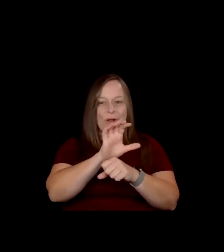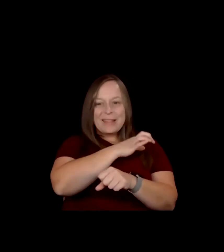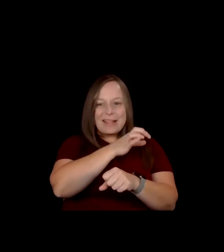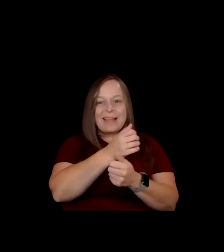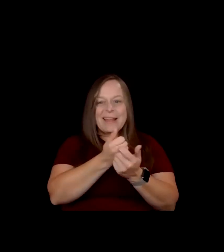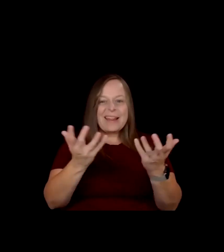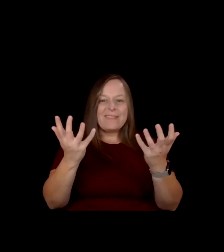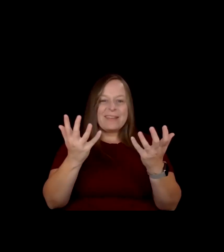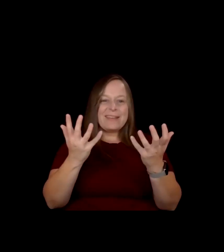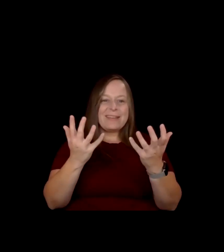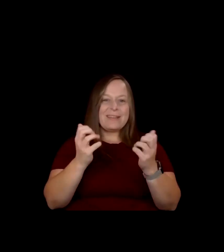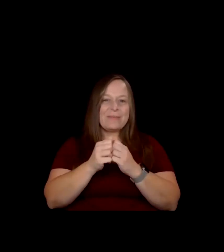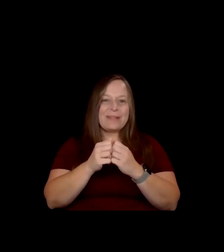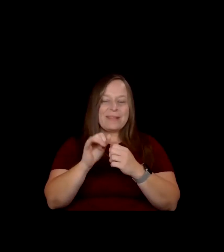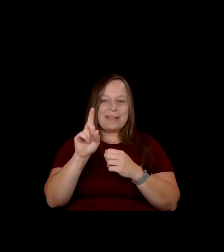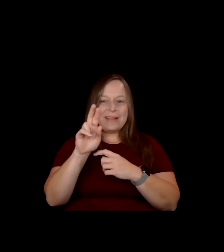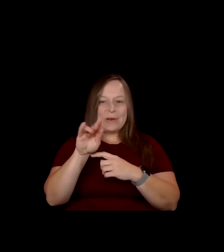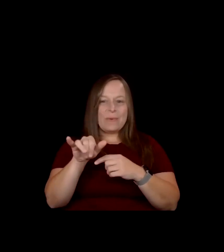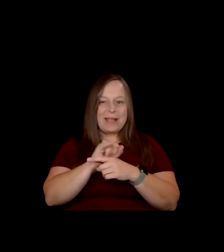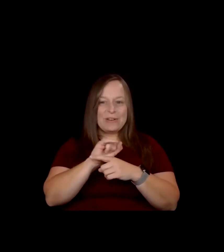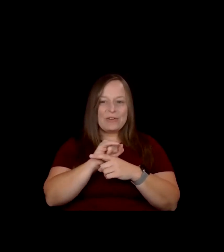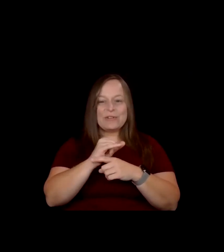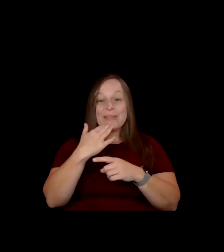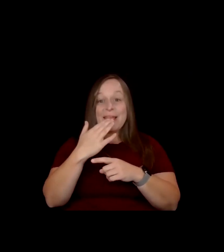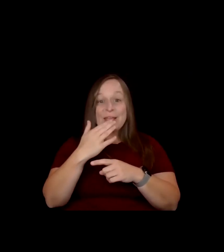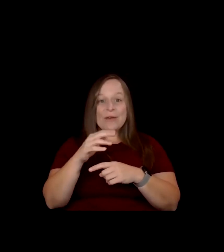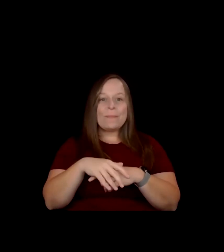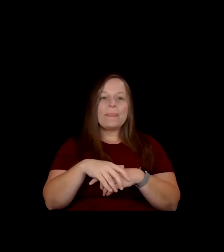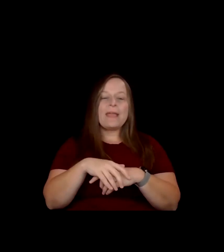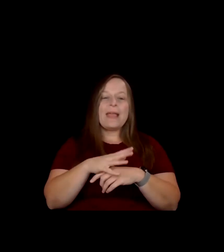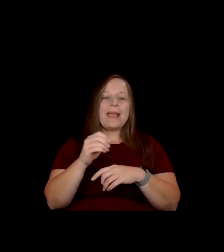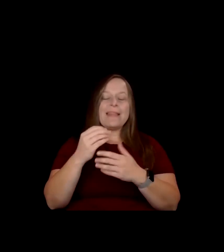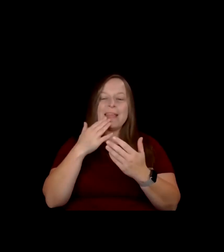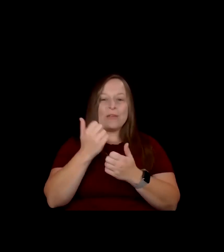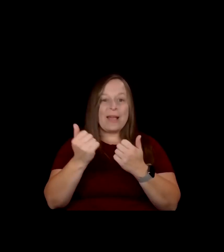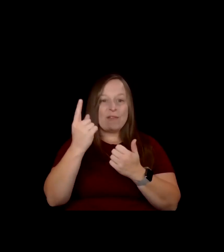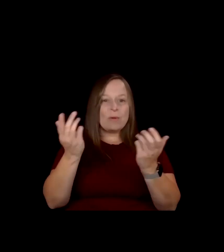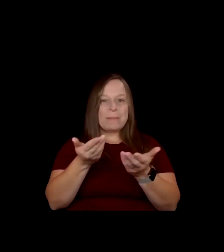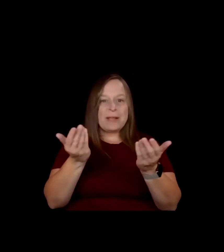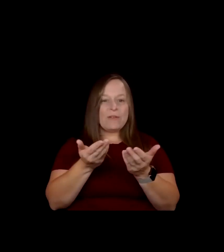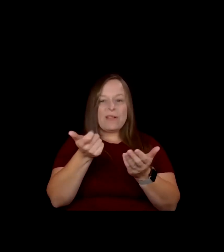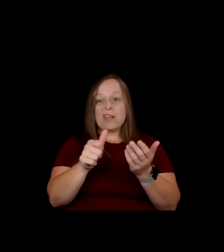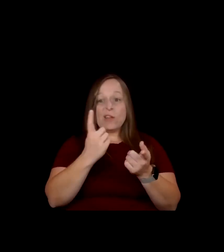and with us as a DRNY intern. So thanks, Loretta. And, yeah, thank you all for being here. If you do have any questions